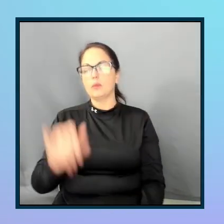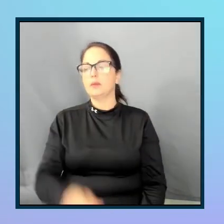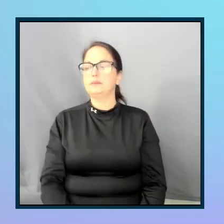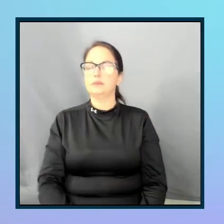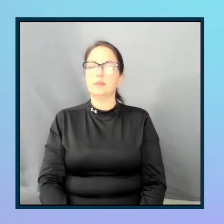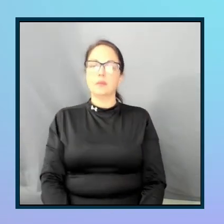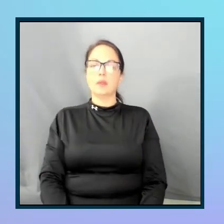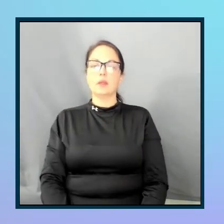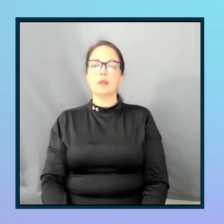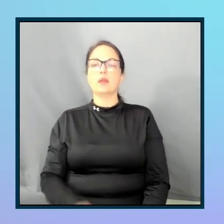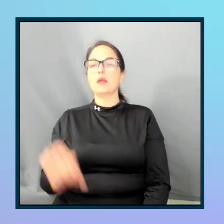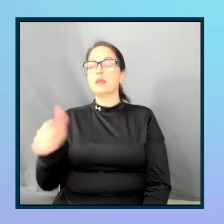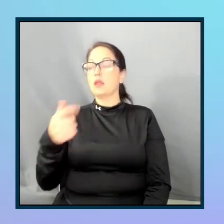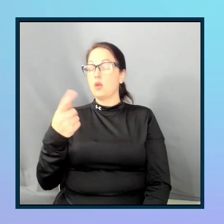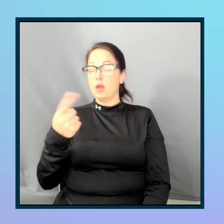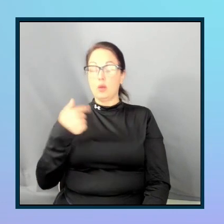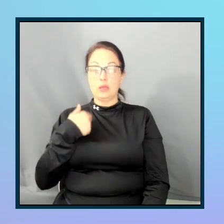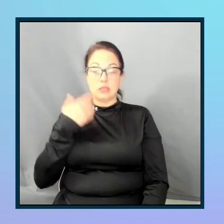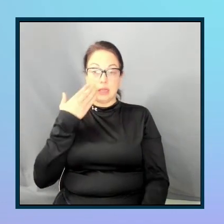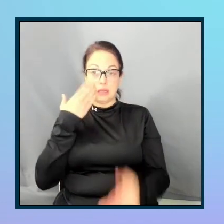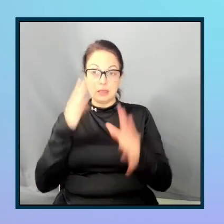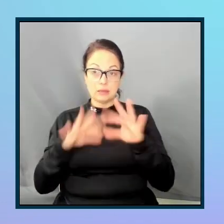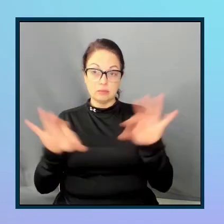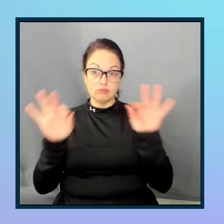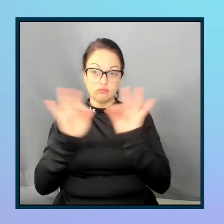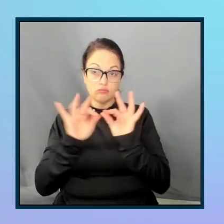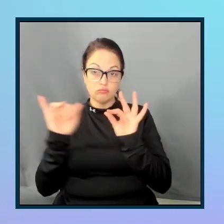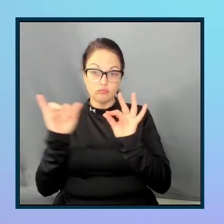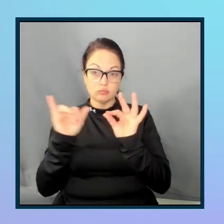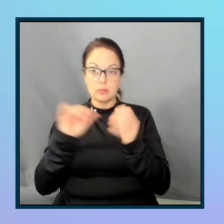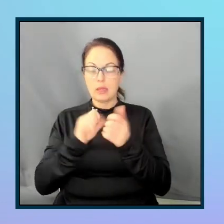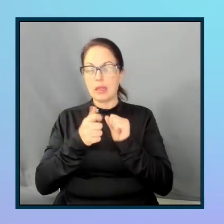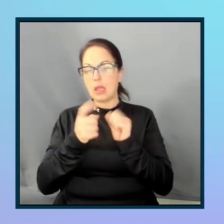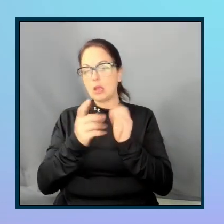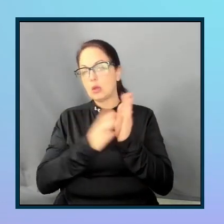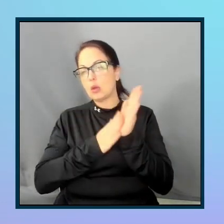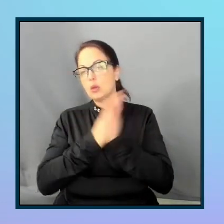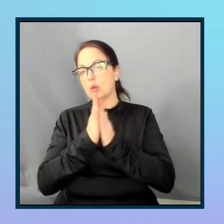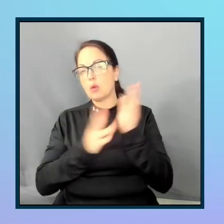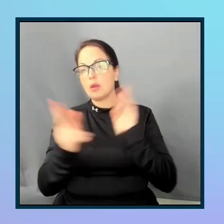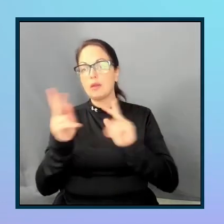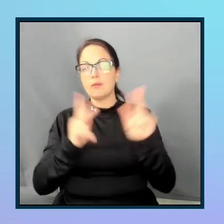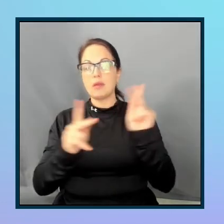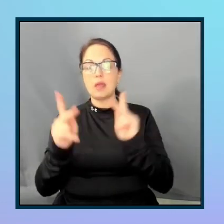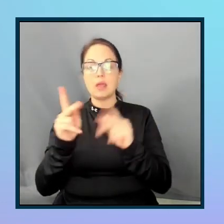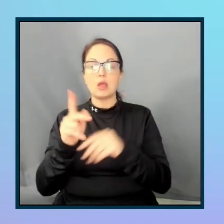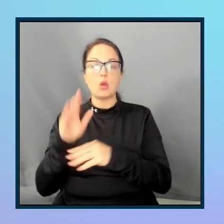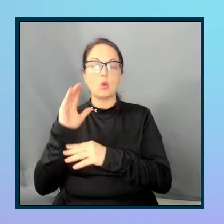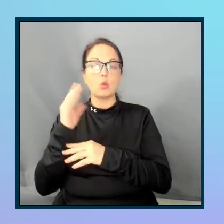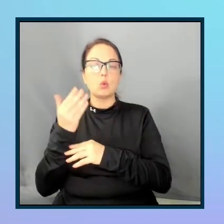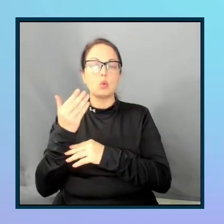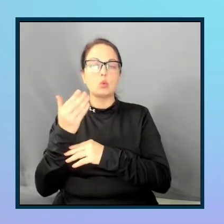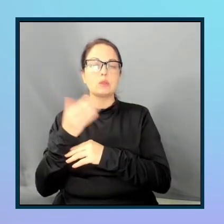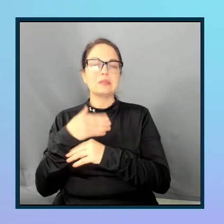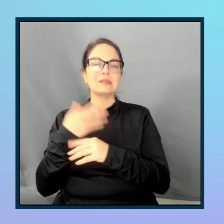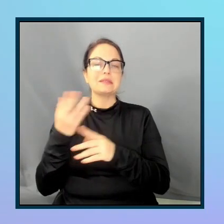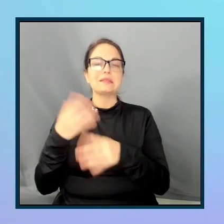Another one, which I think is really poignant is, how do you motivate people who seem annoyed when they hear accessibility?